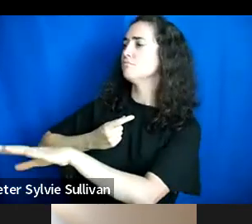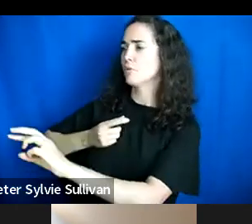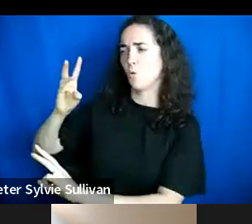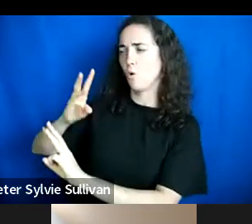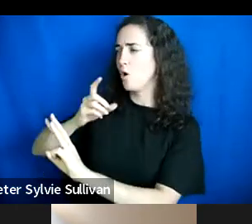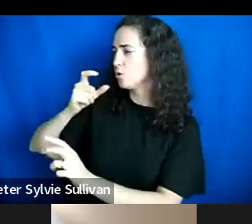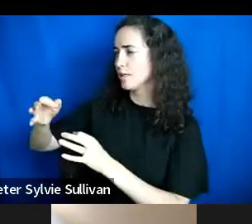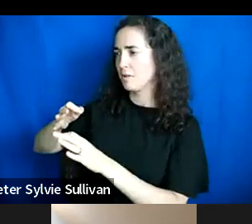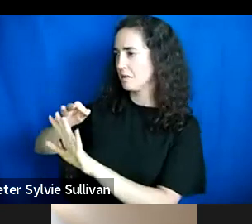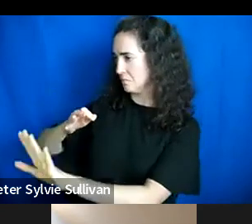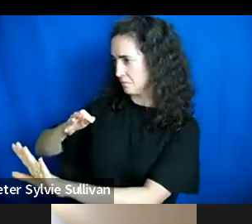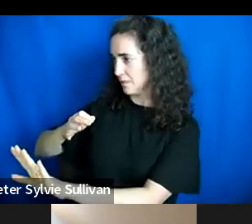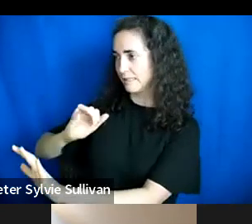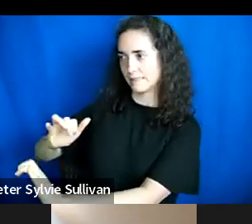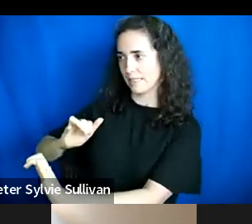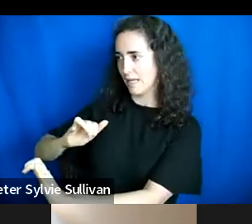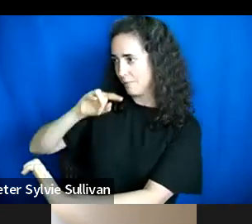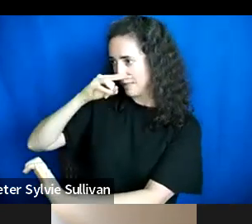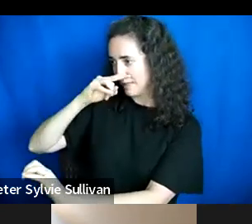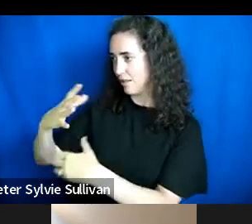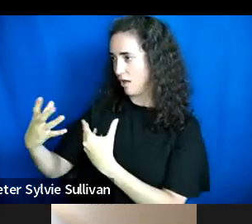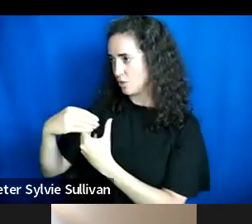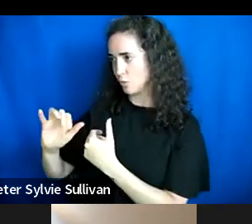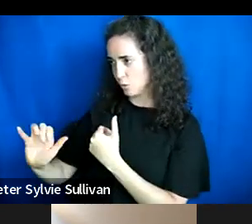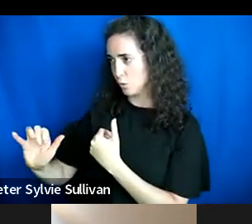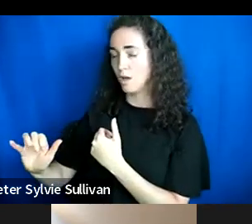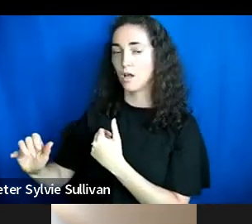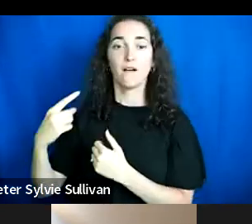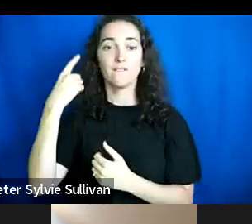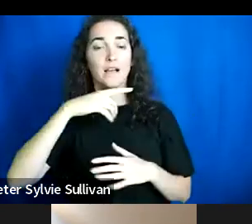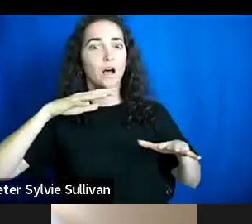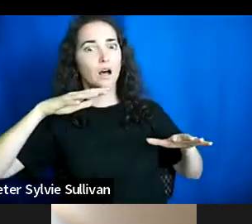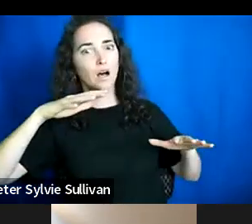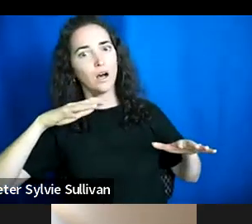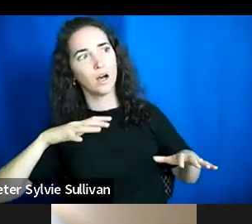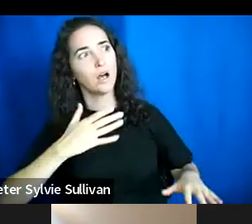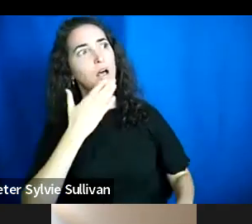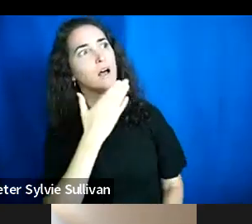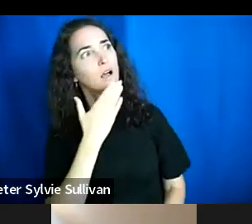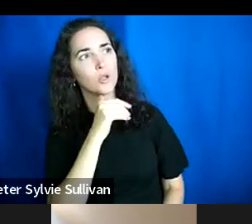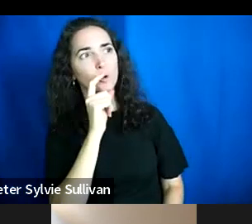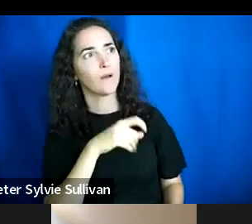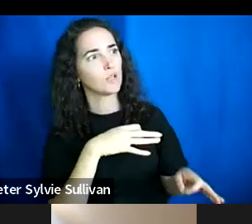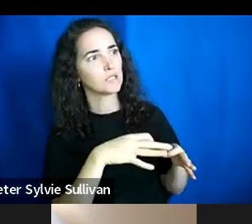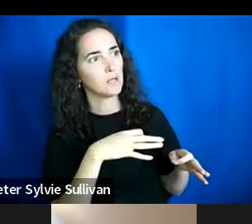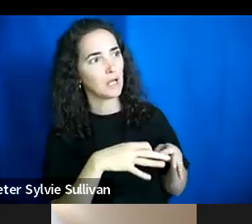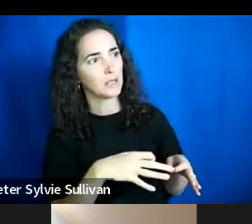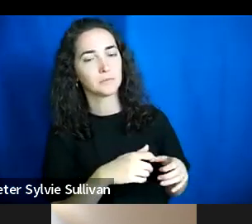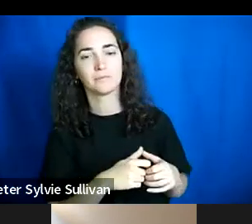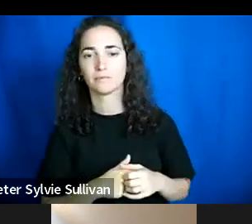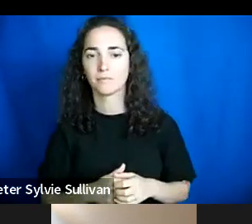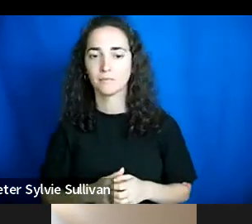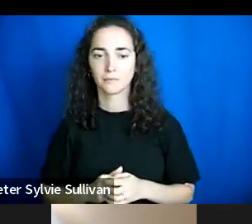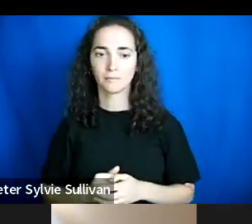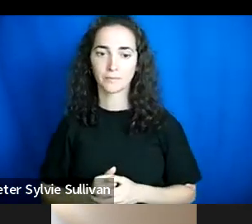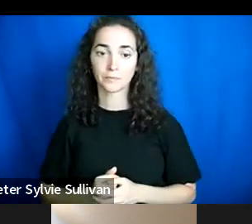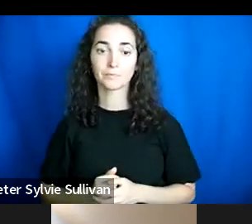You don't. have to explain anything. I have a child on the spectrum, too, and you can just see a sire leaf where I person like. Oh, thank you, God, I don't have to explain what's going on and it's just